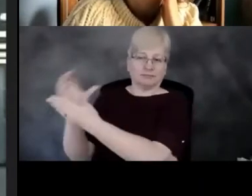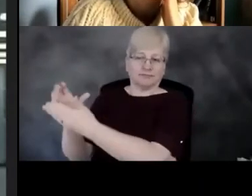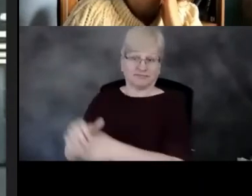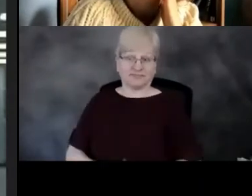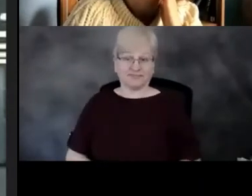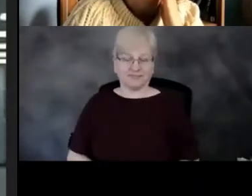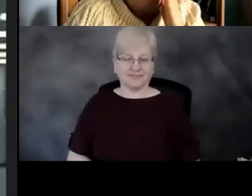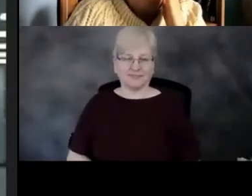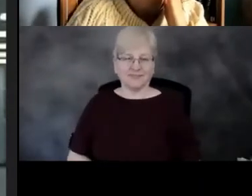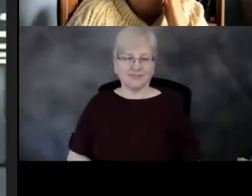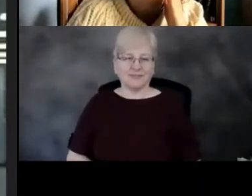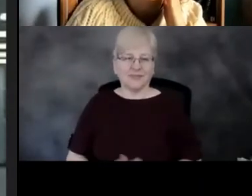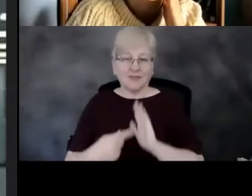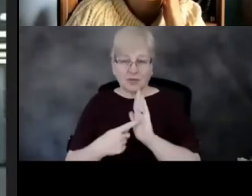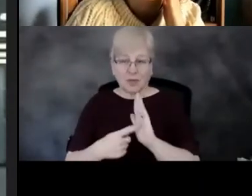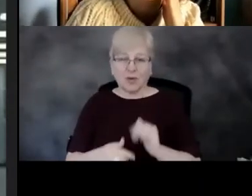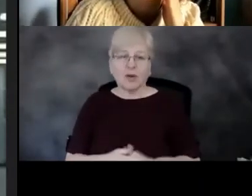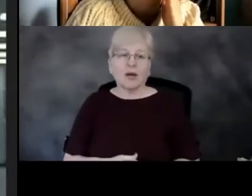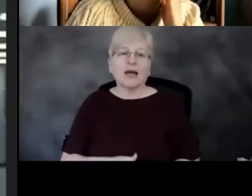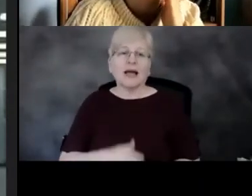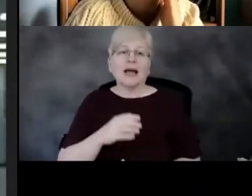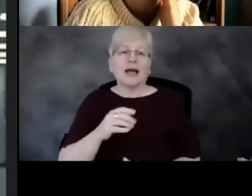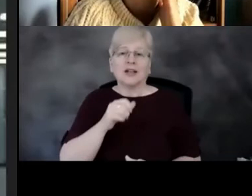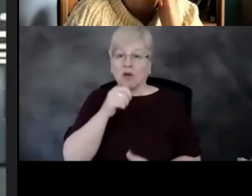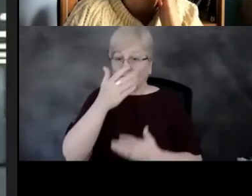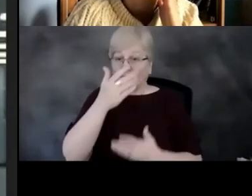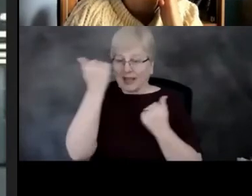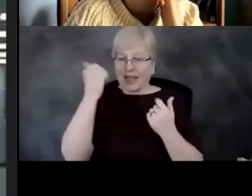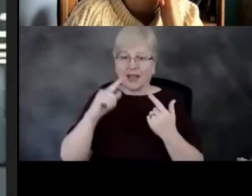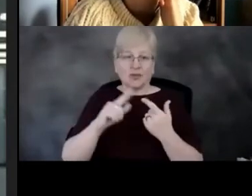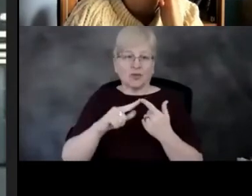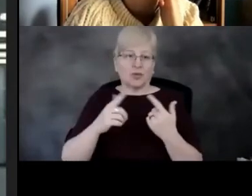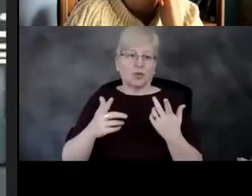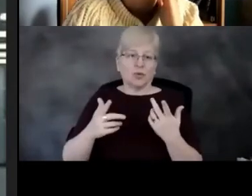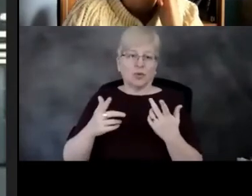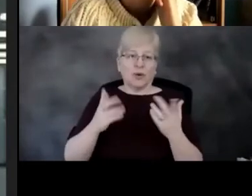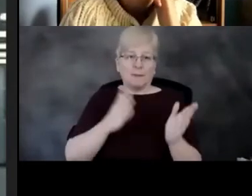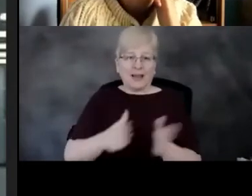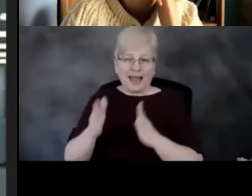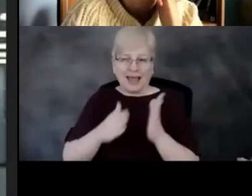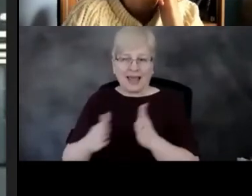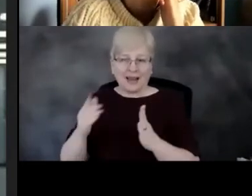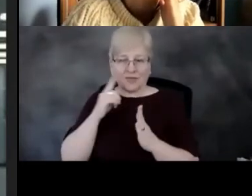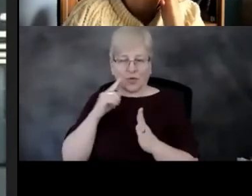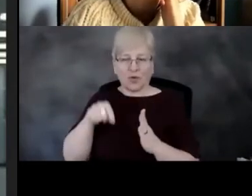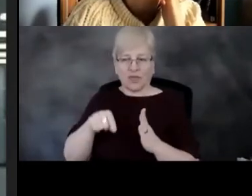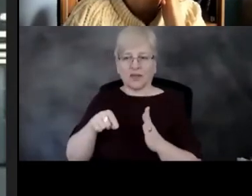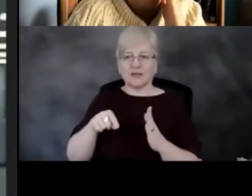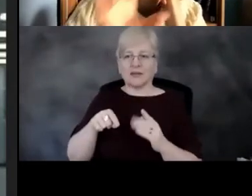and the timing of your presentation. You don't need to think about that for iPresentation, you do want to kind of think about if you are